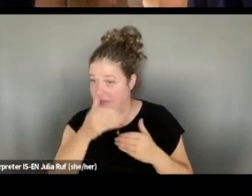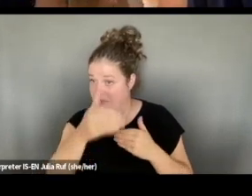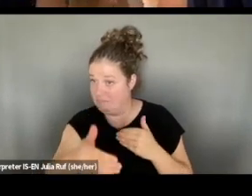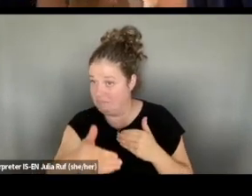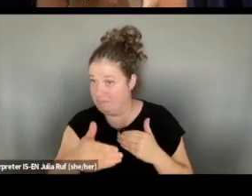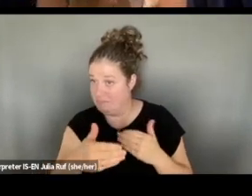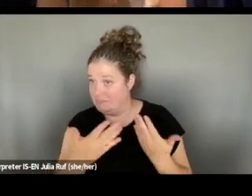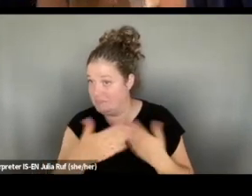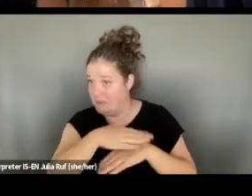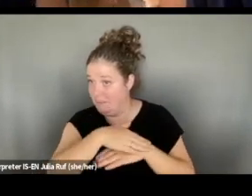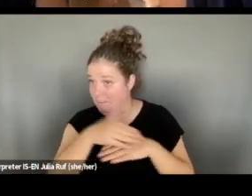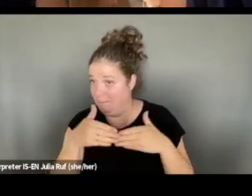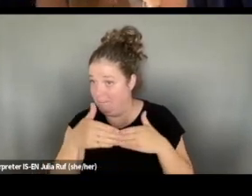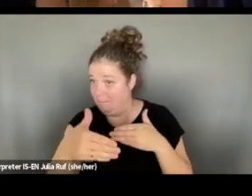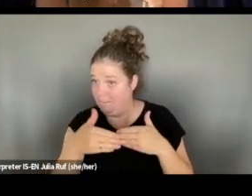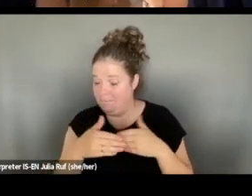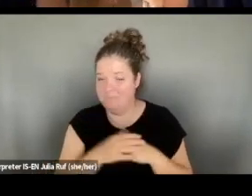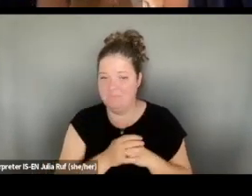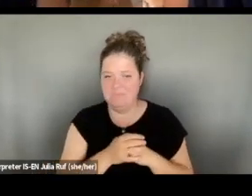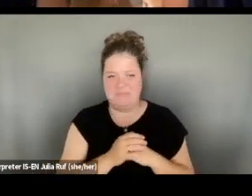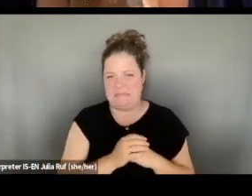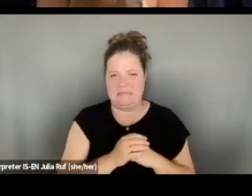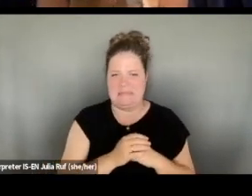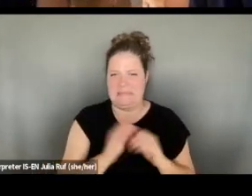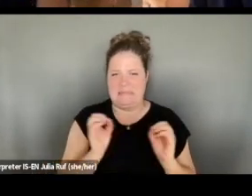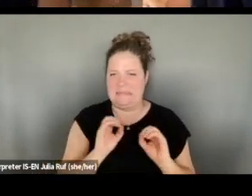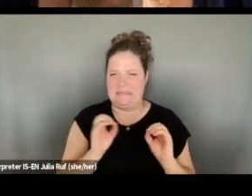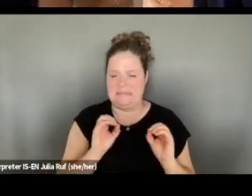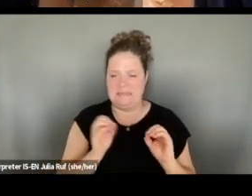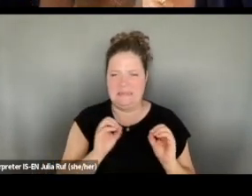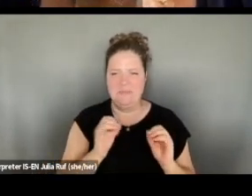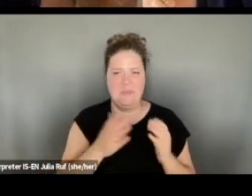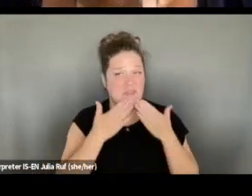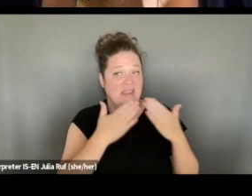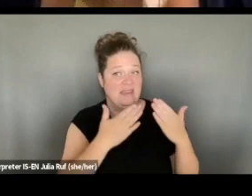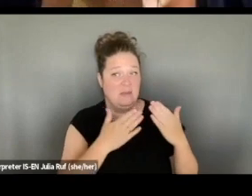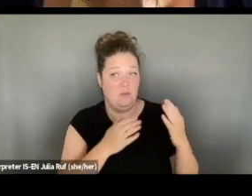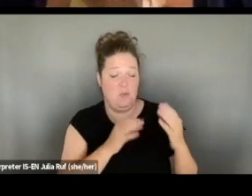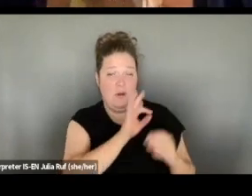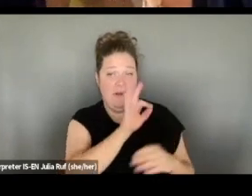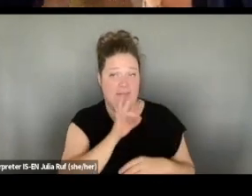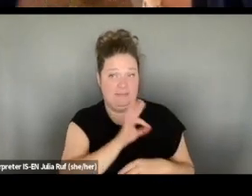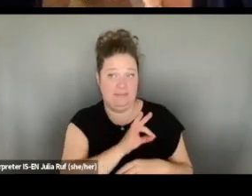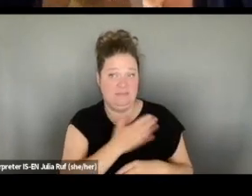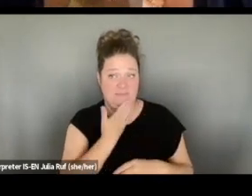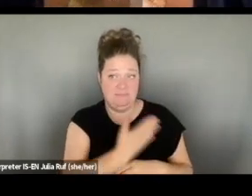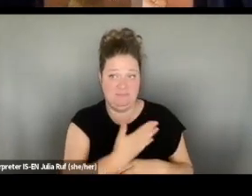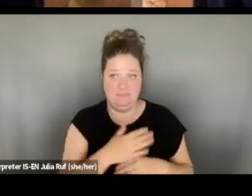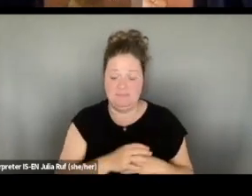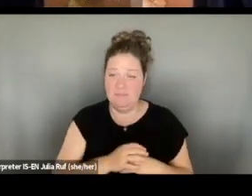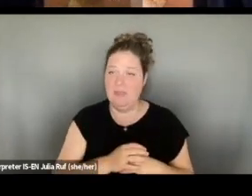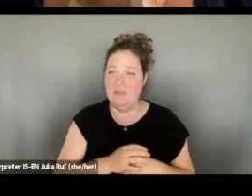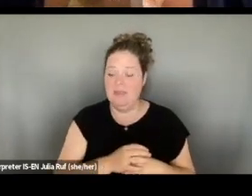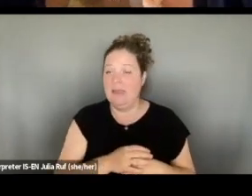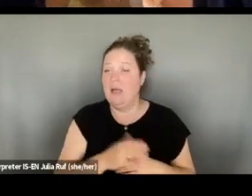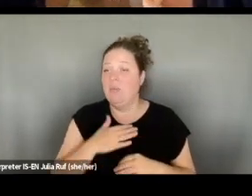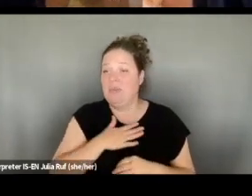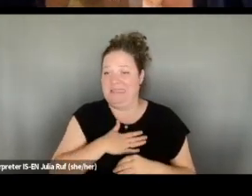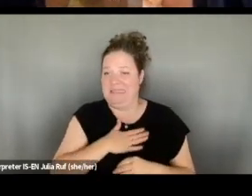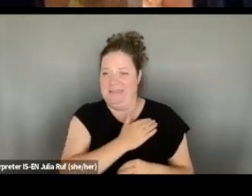but thank you for asking. And if you're interested in getting this in Spanish, then please reach out to us because we will not be able to do translations to